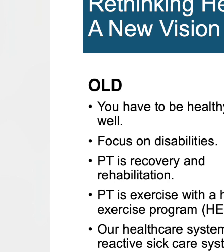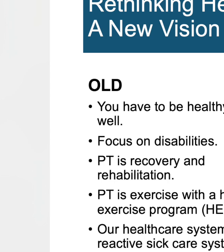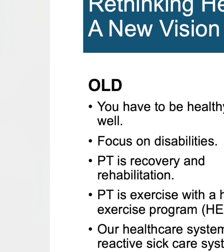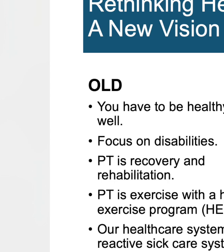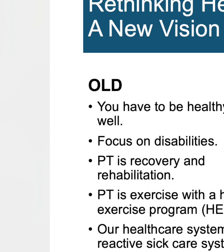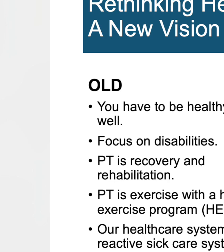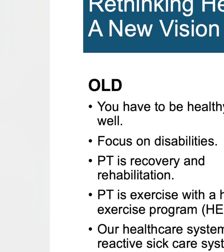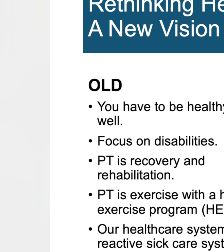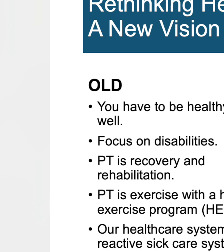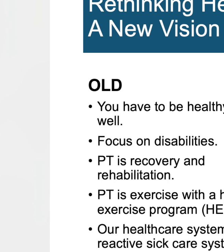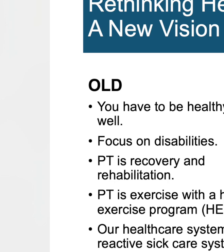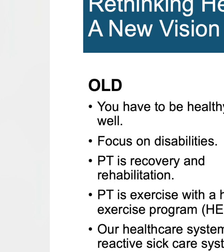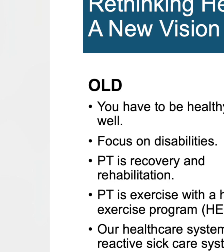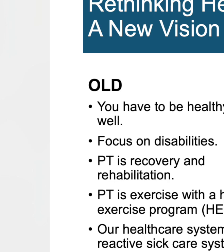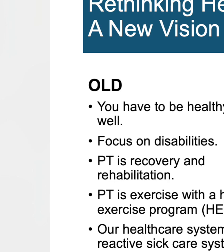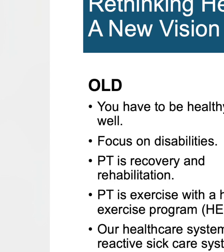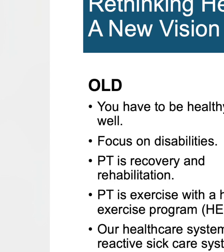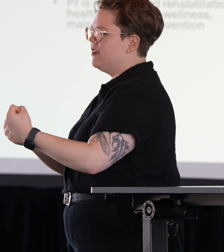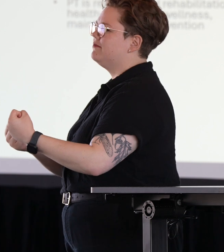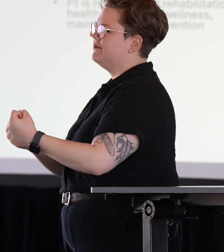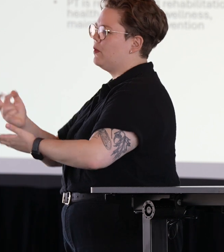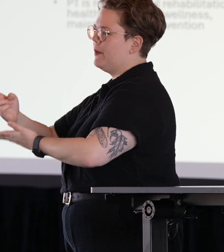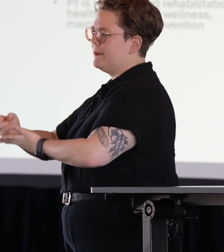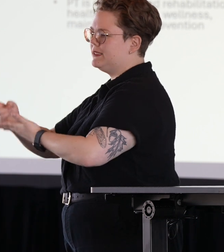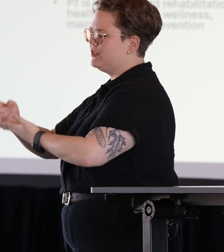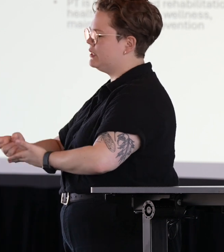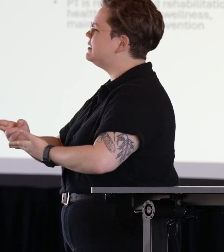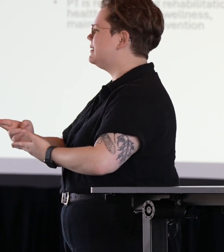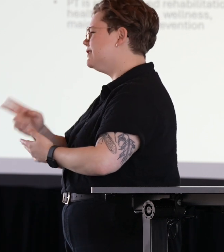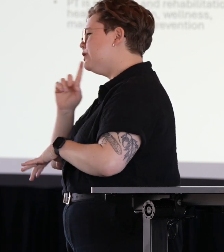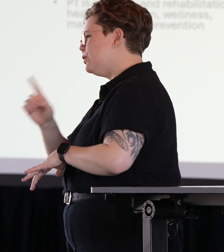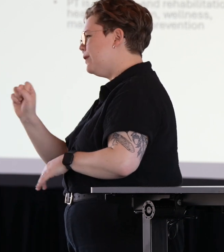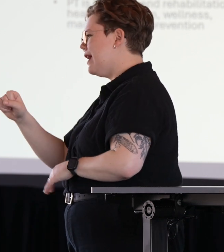recovery and rehabilitation, which is true, but PT is more